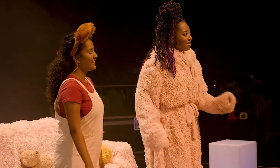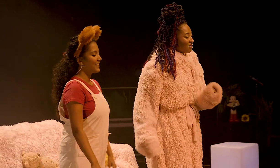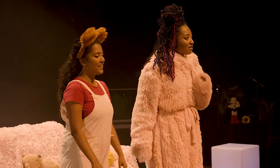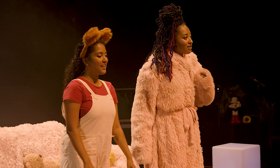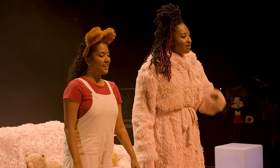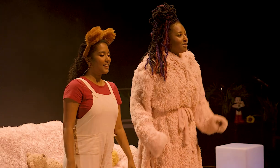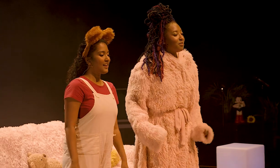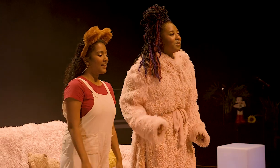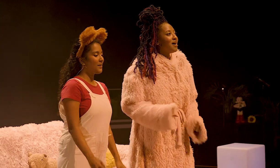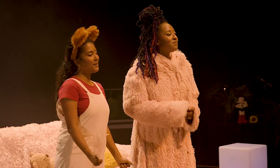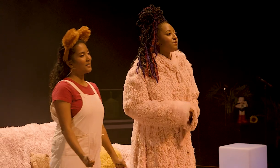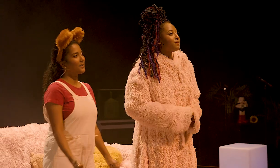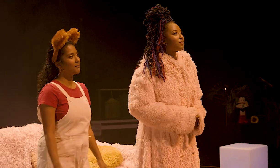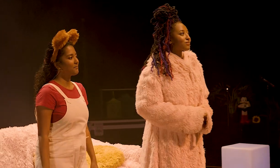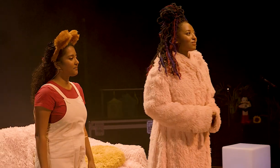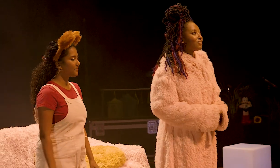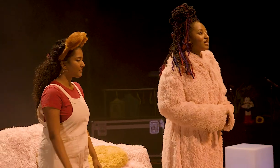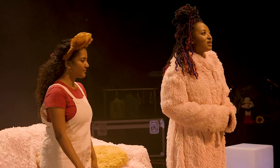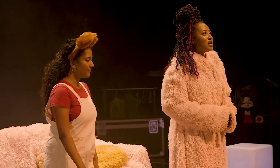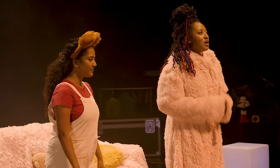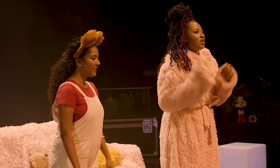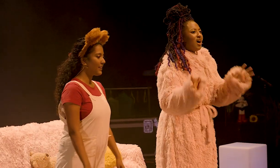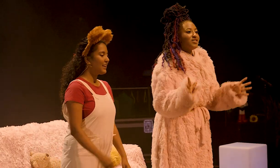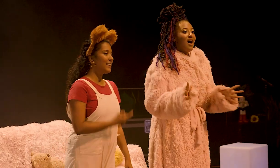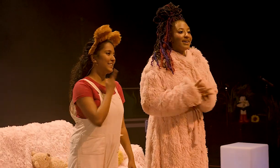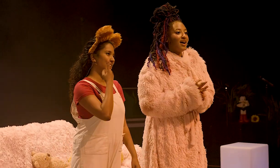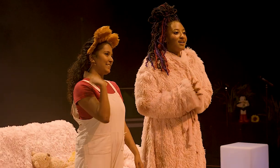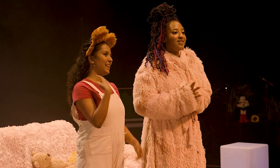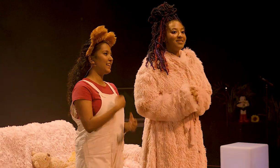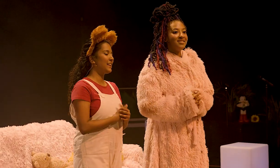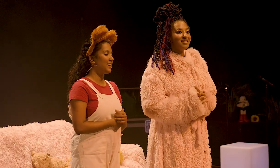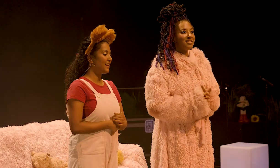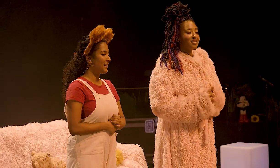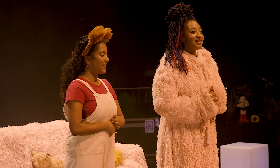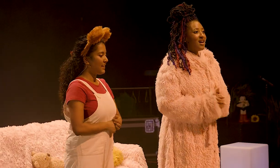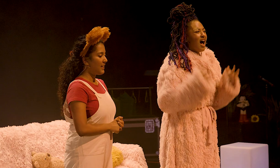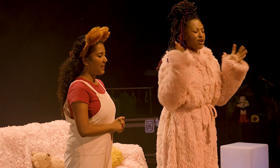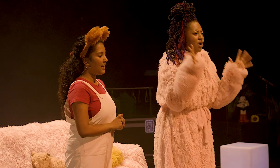But, um... last night, uh... I don't know